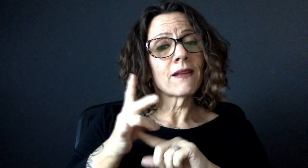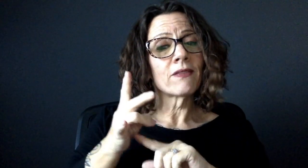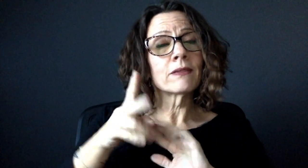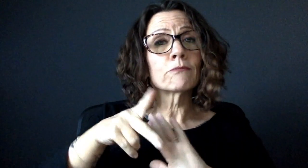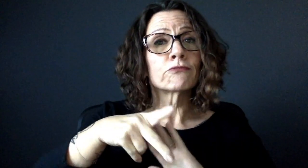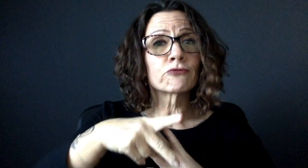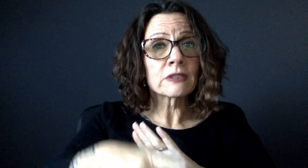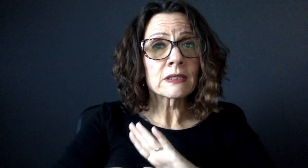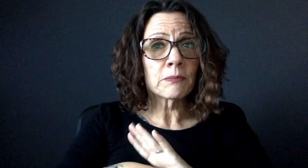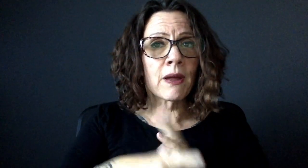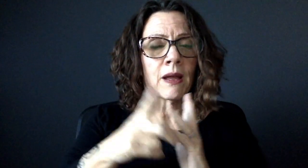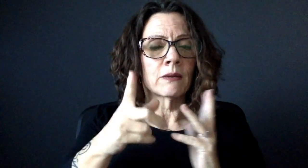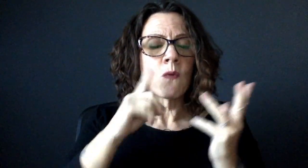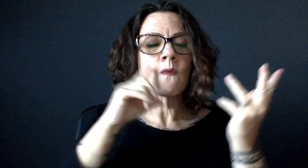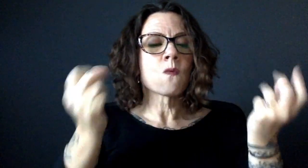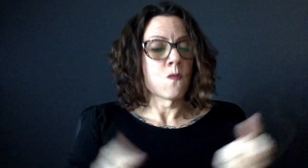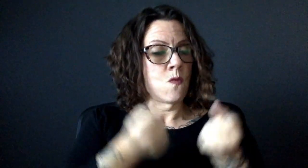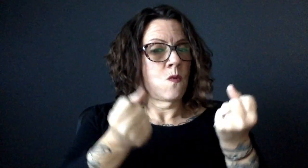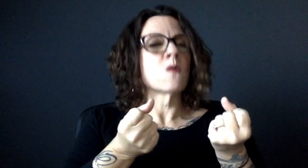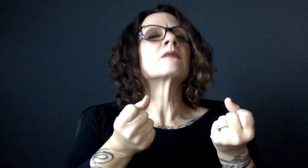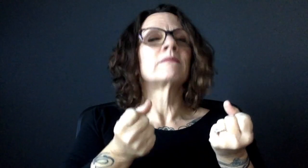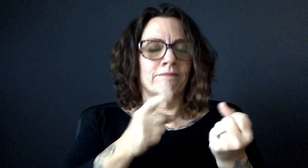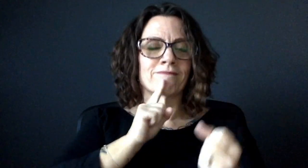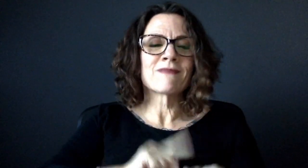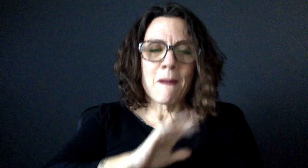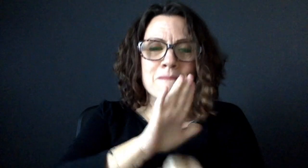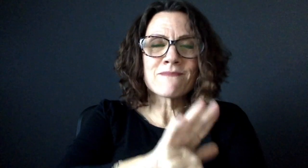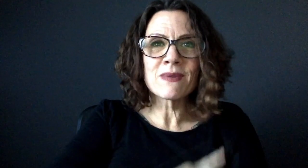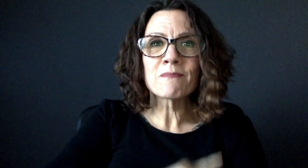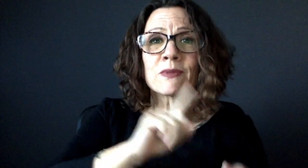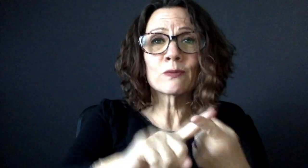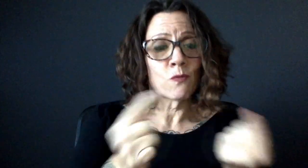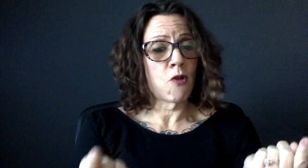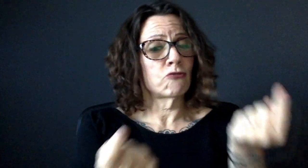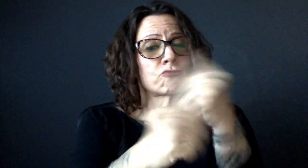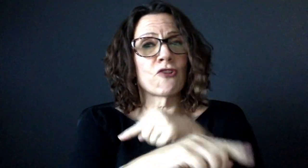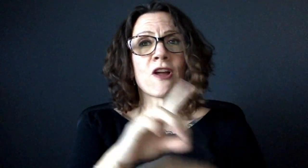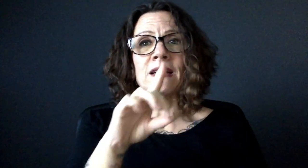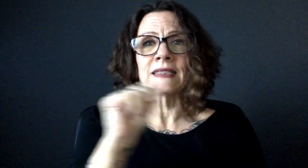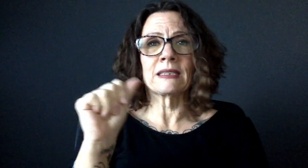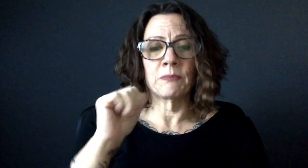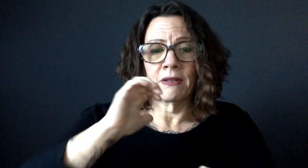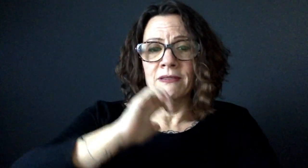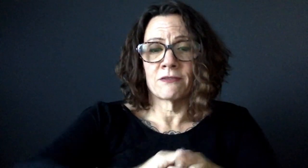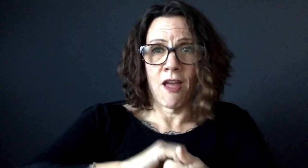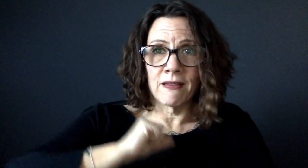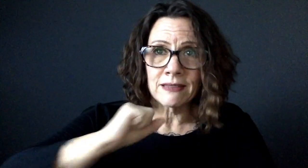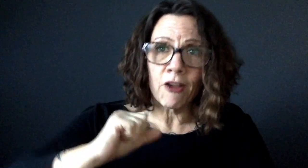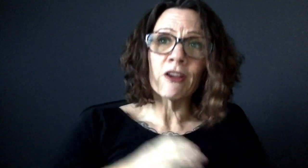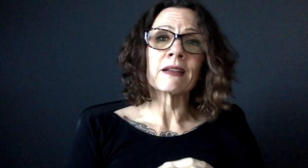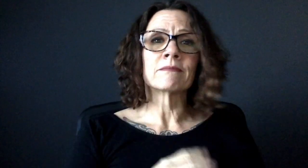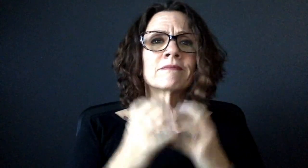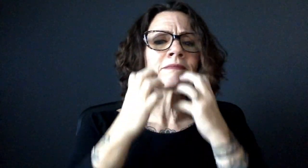Seventh we hold a Commitment to Cross Disability Solidarity,